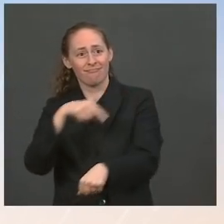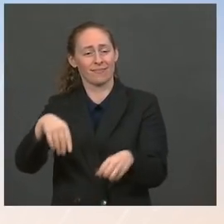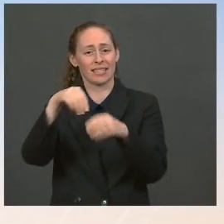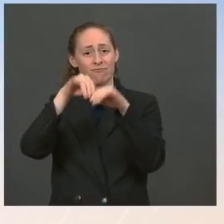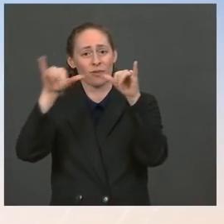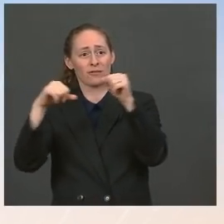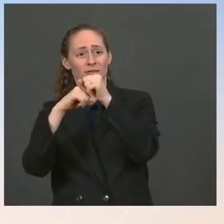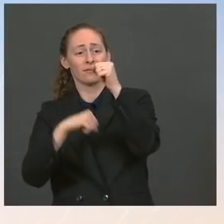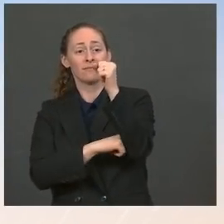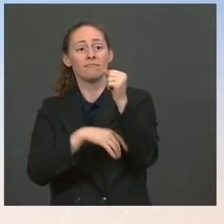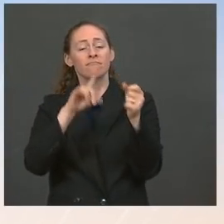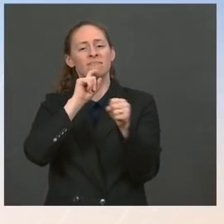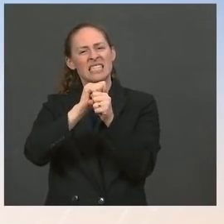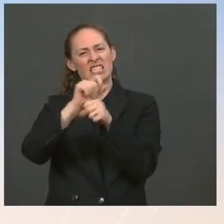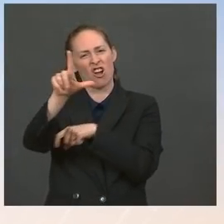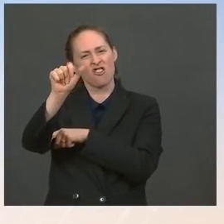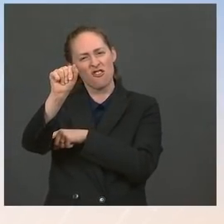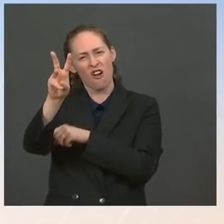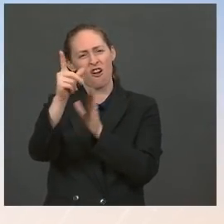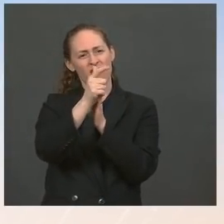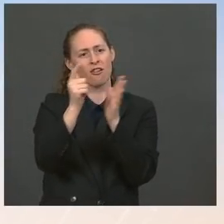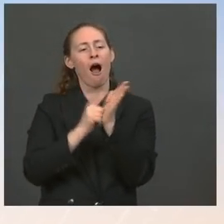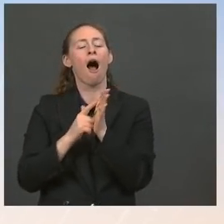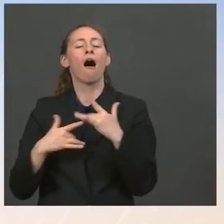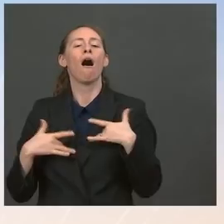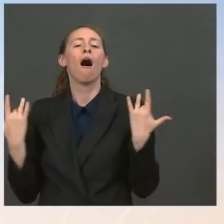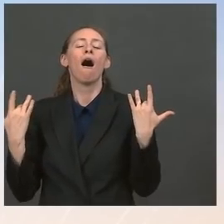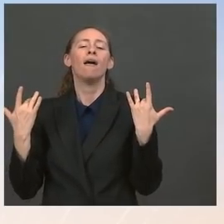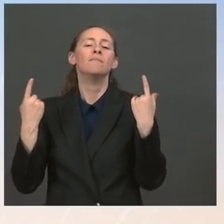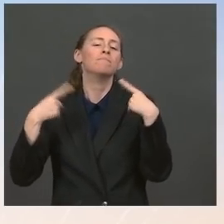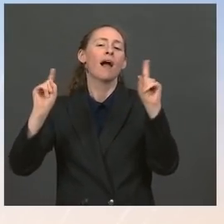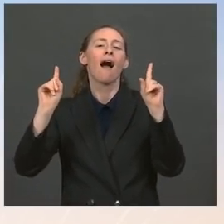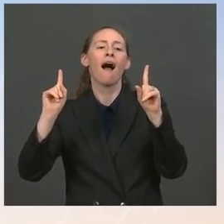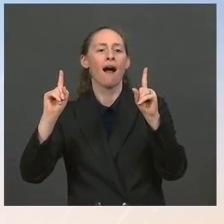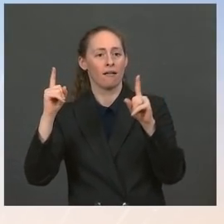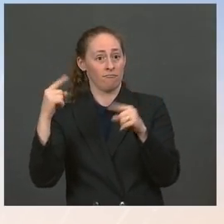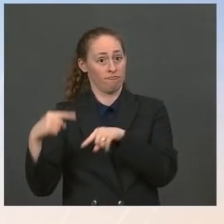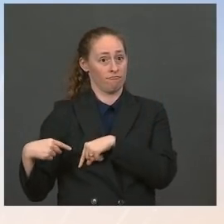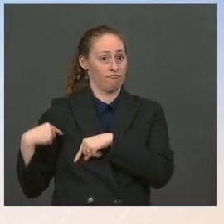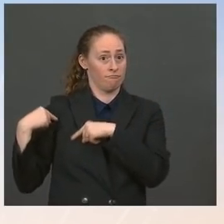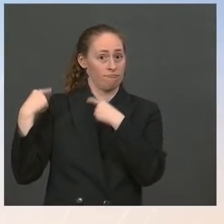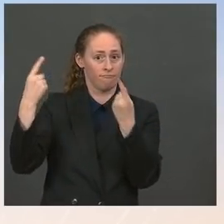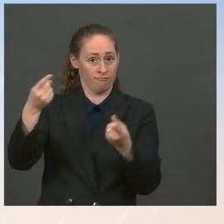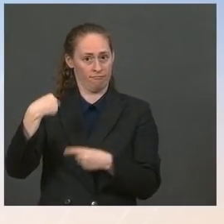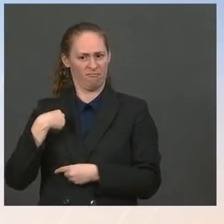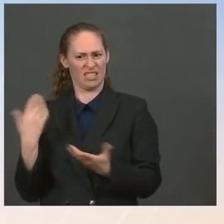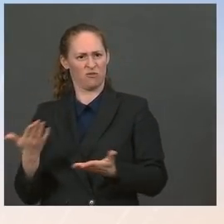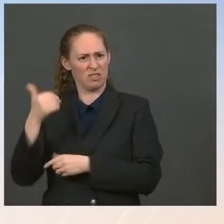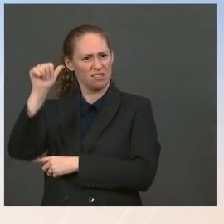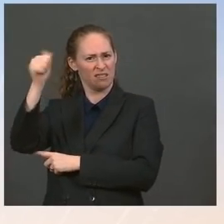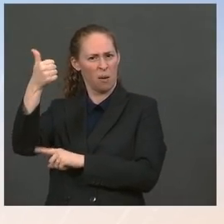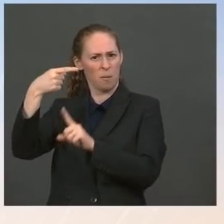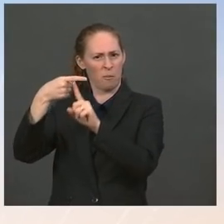I can tell you, in the 10 months that I've been in this job, I've traveled the country and seen the state of our infrastructure firsthand.